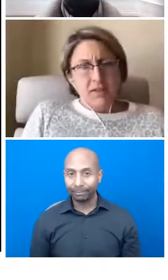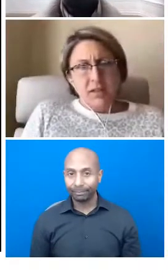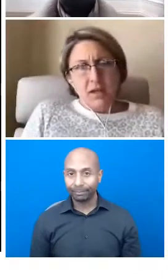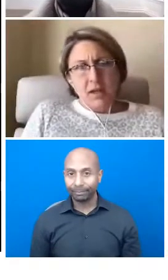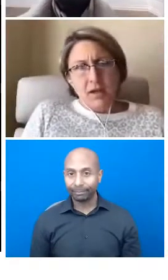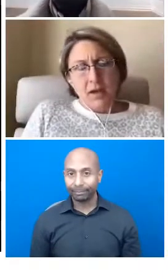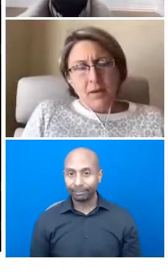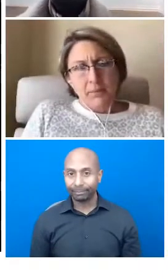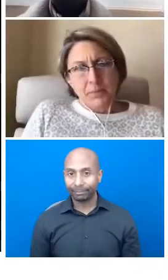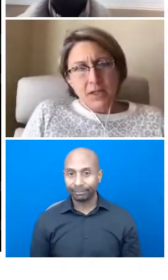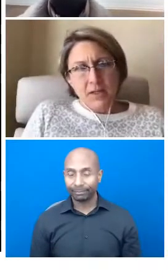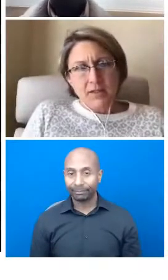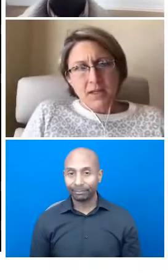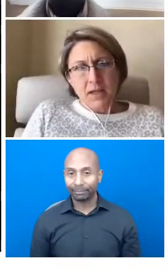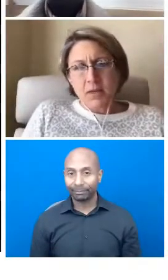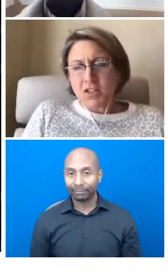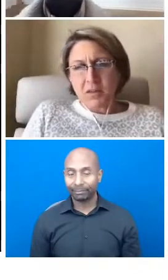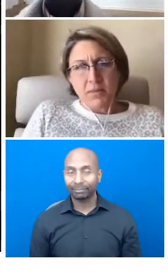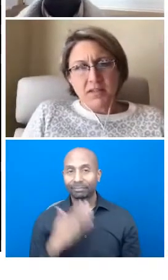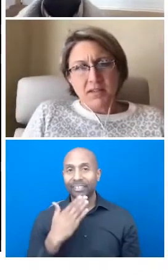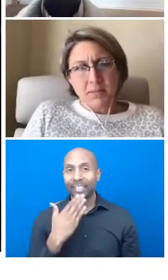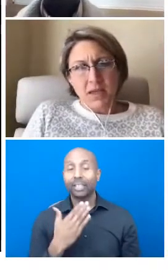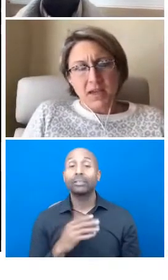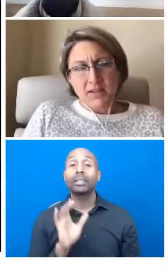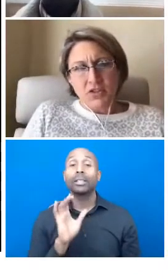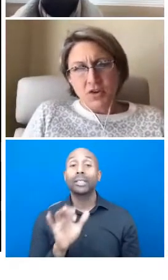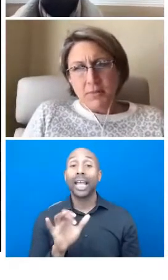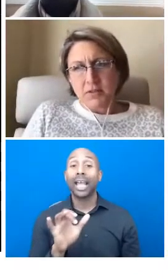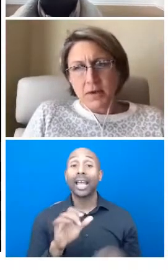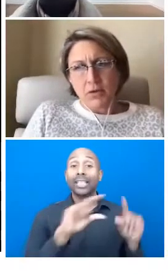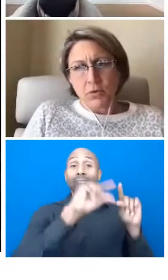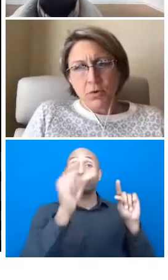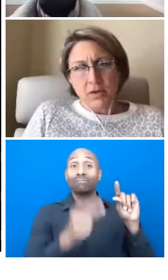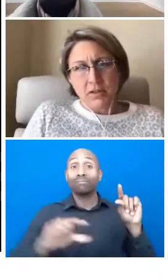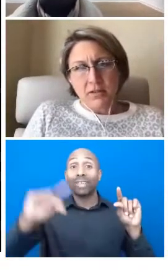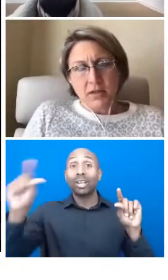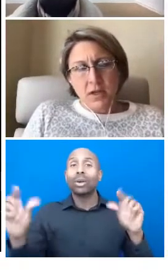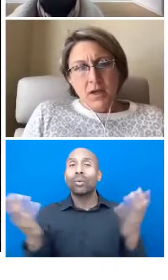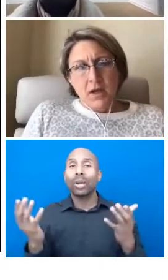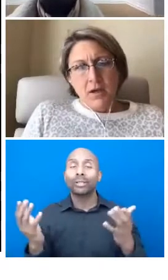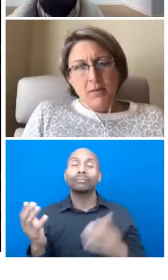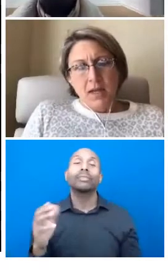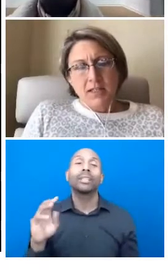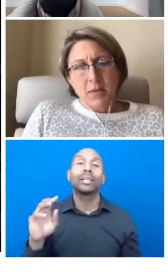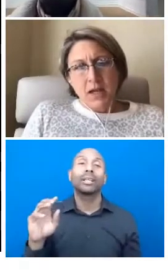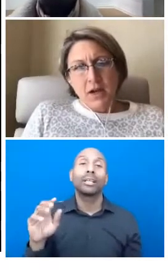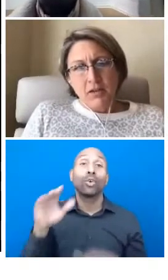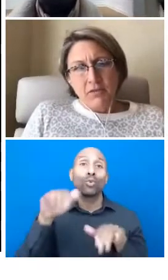It's an image of the Mississippi as it drops around New Orleans.